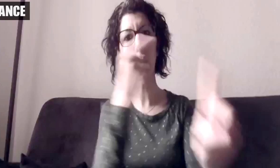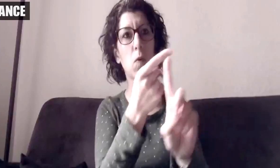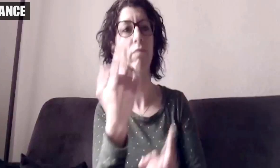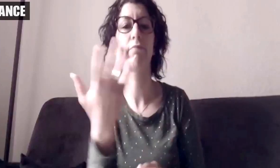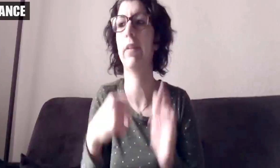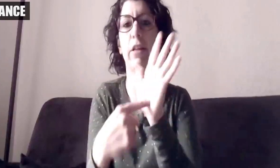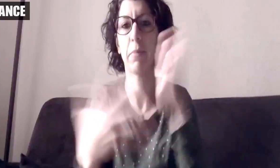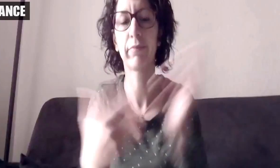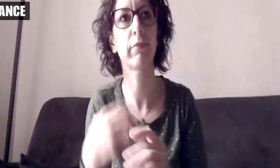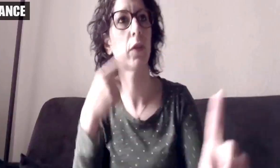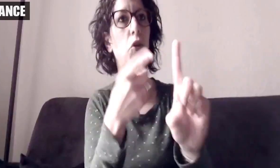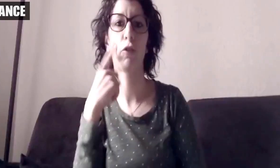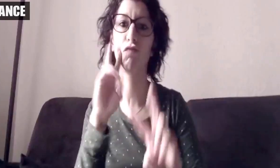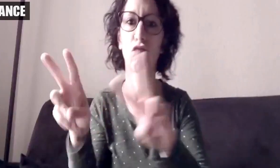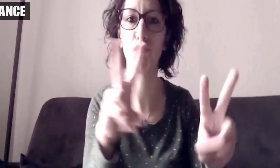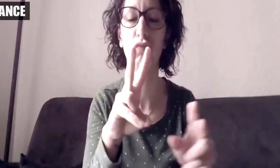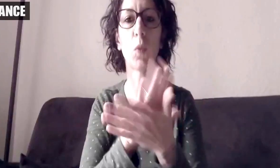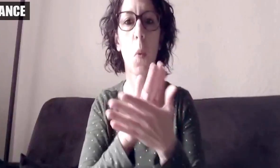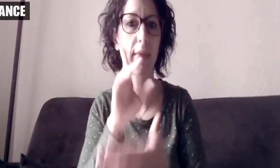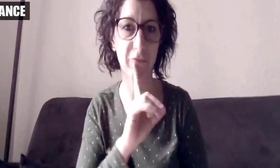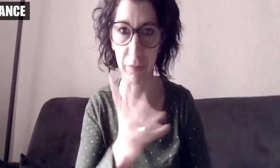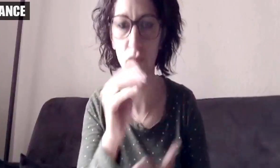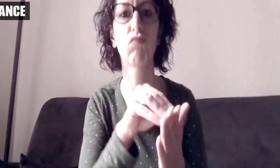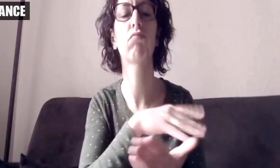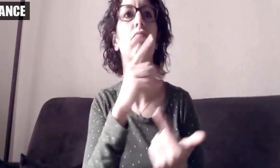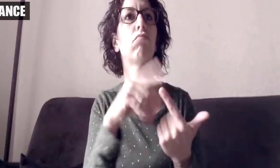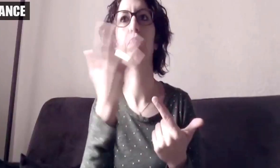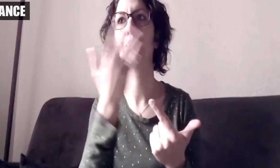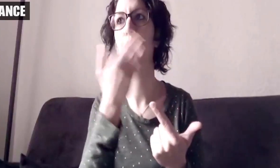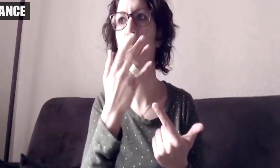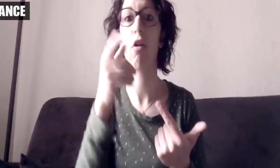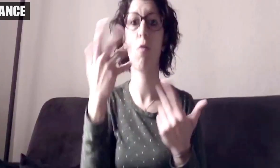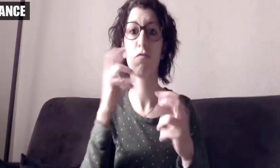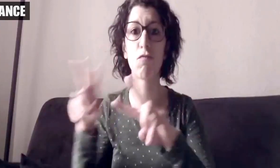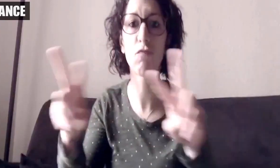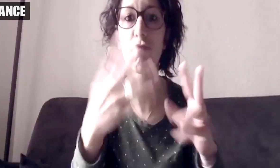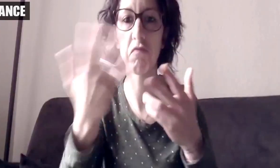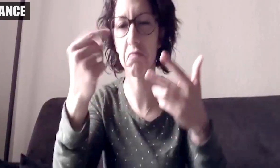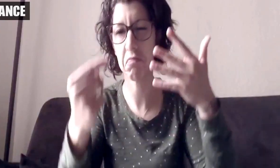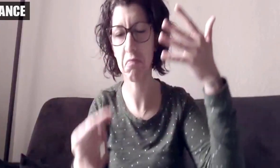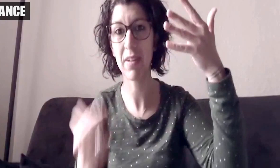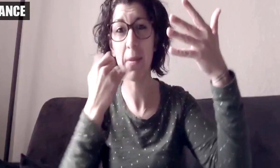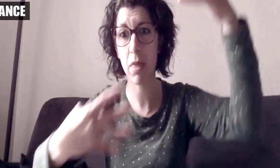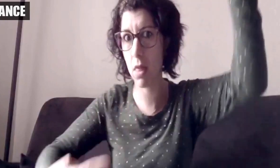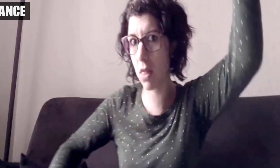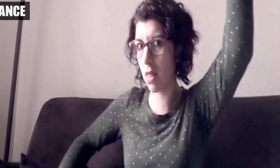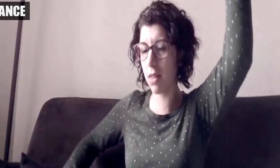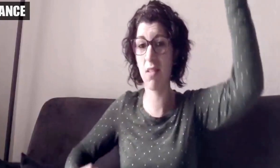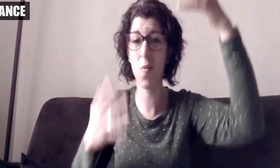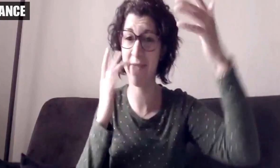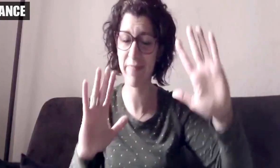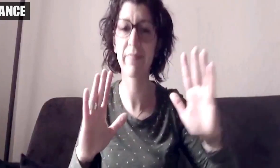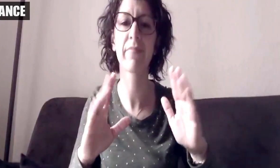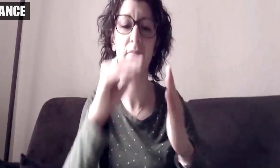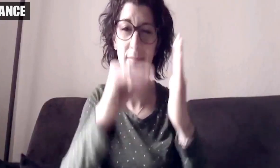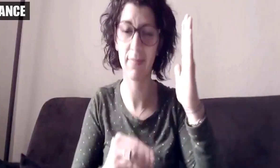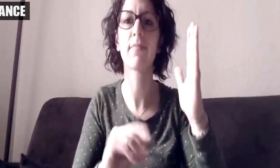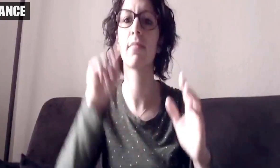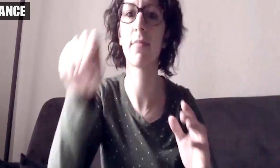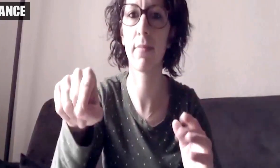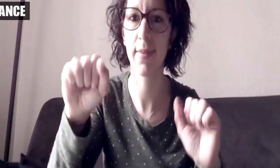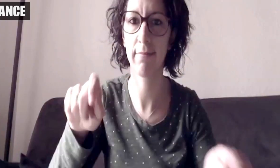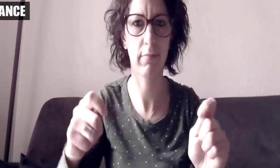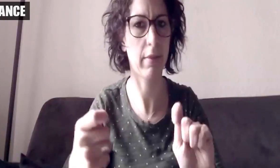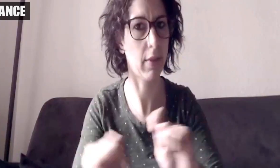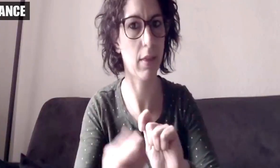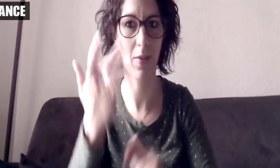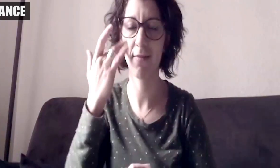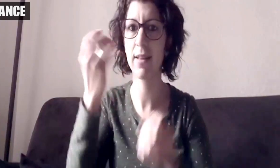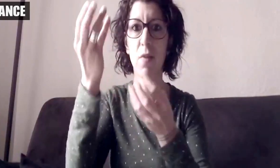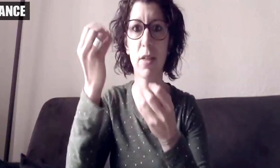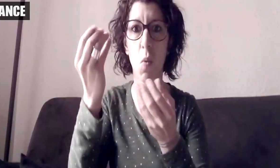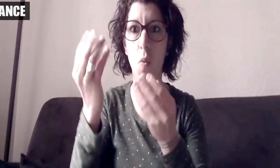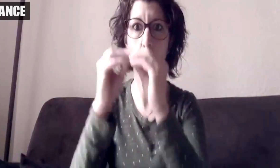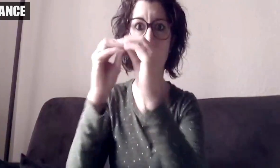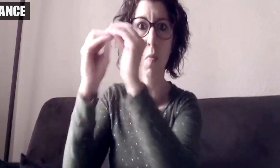You could visit schools for the Deaf and have other things on your list